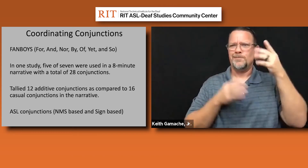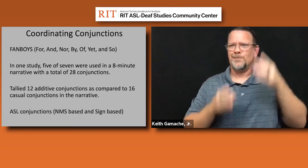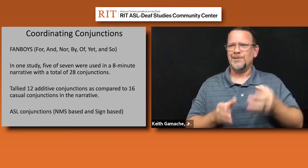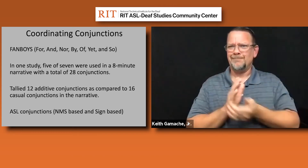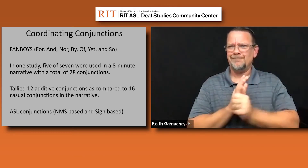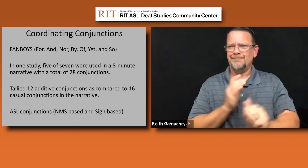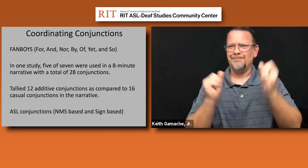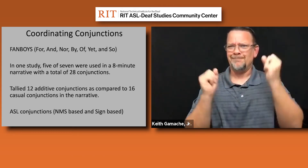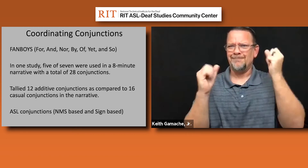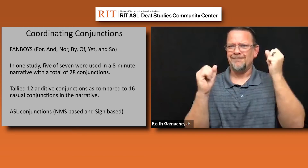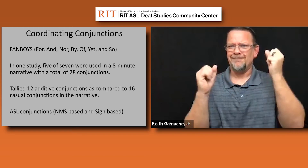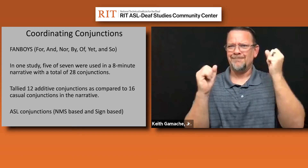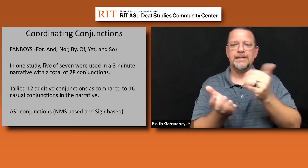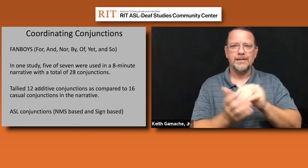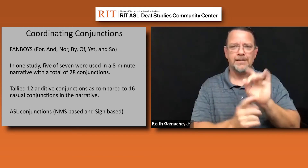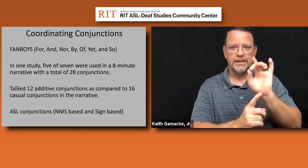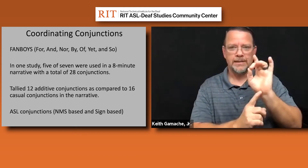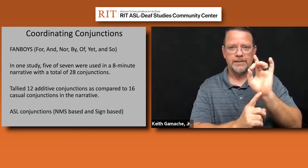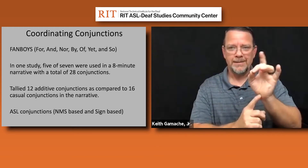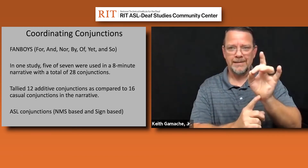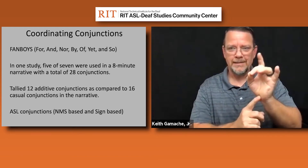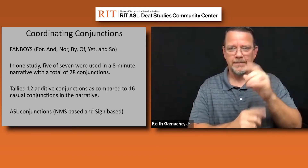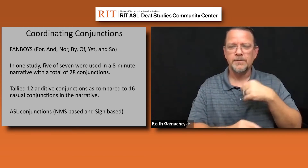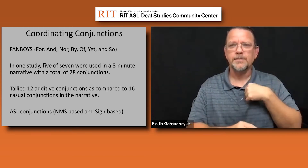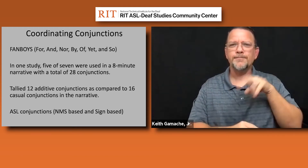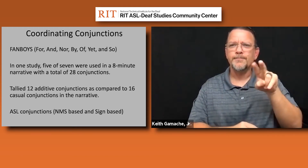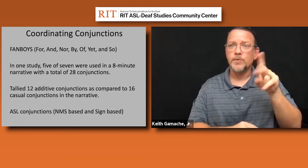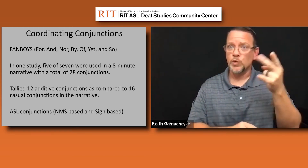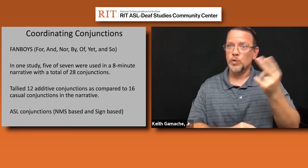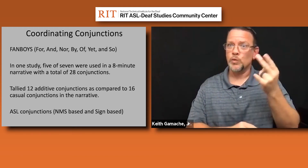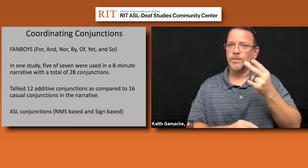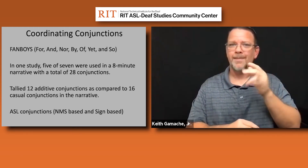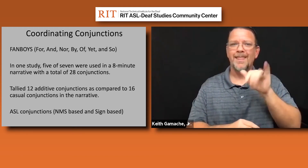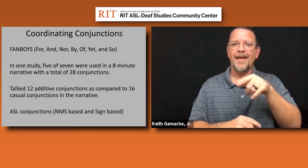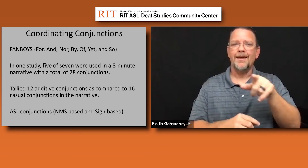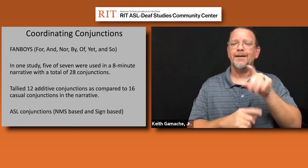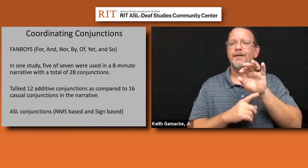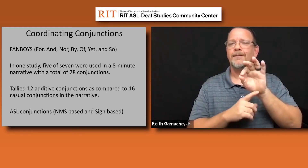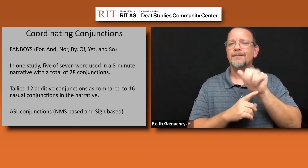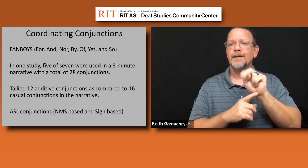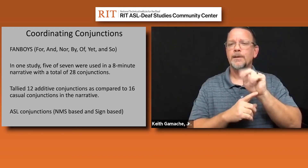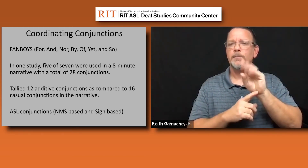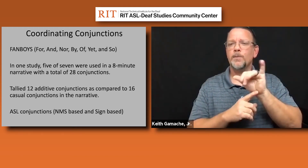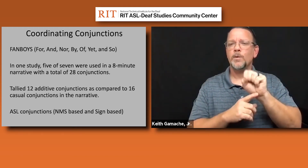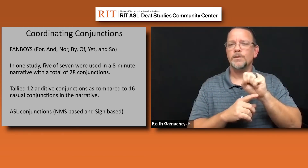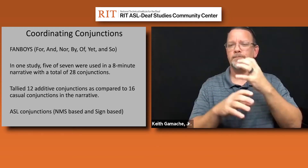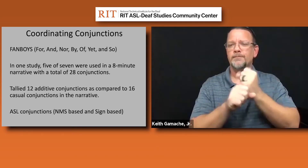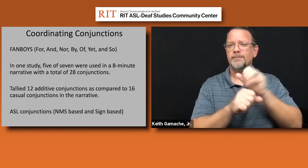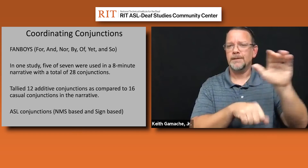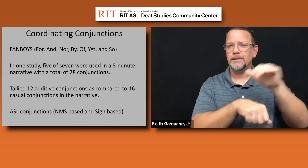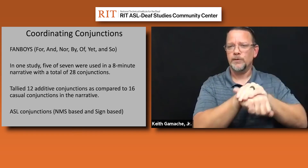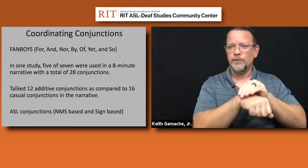Is it not allowed? So how do we decide? So I have an individual from an 8-minute video